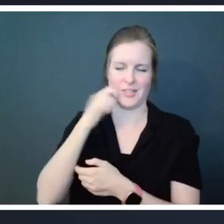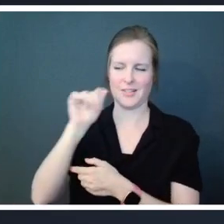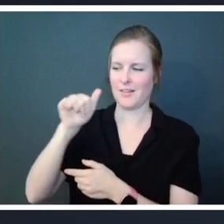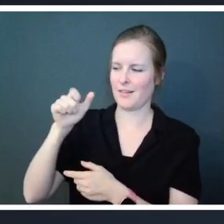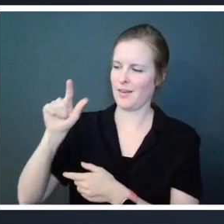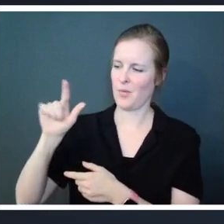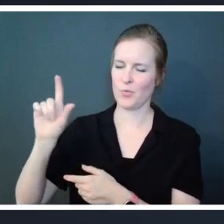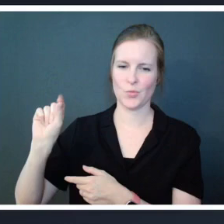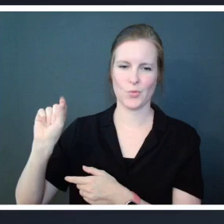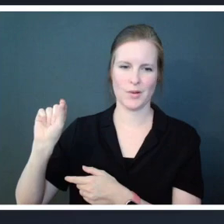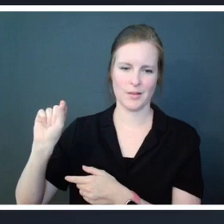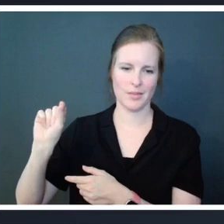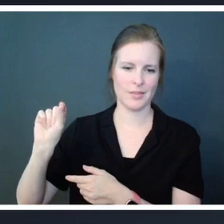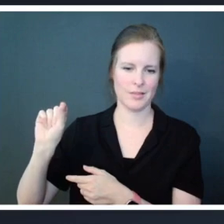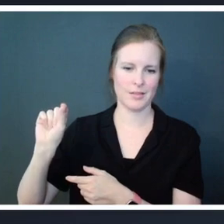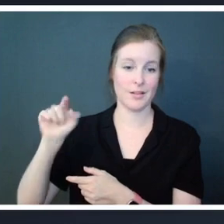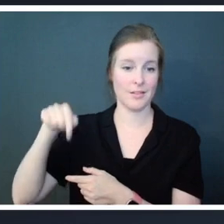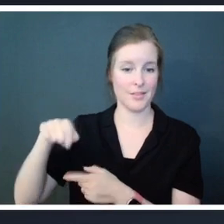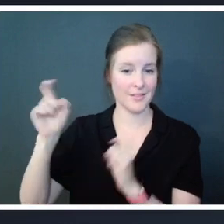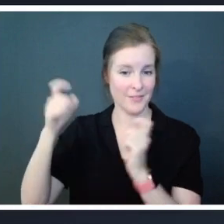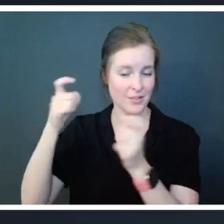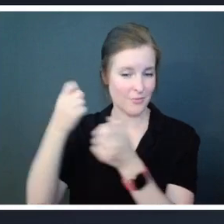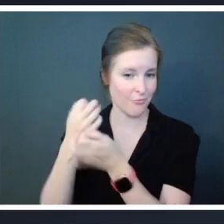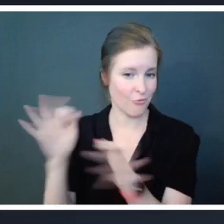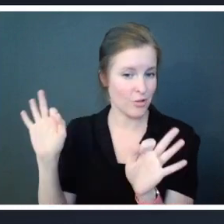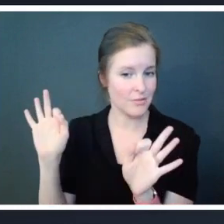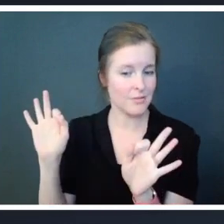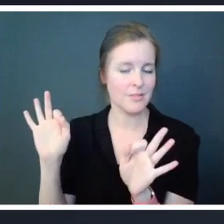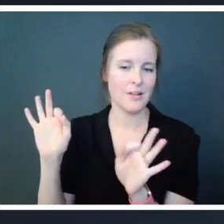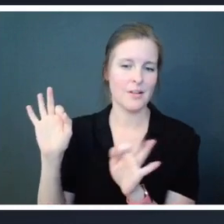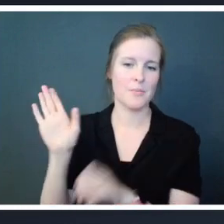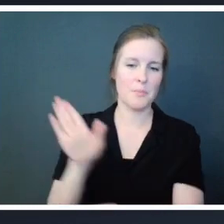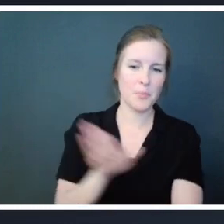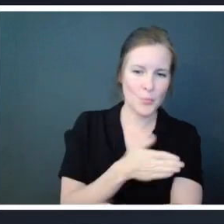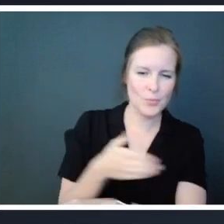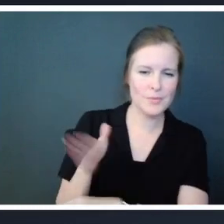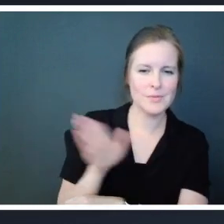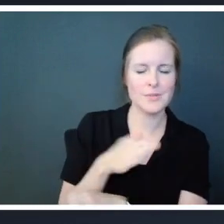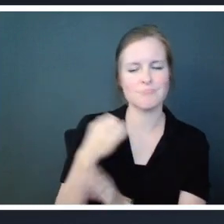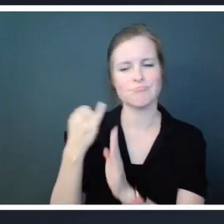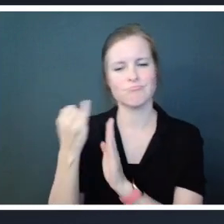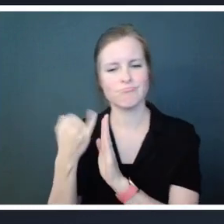was free to the public and included live music, art activities, gallery talks,